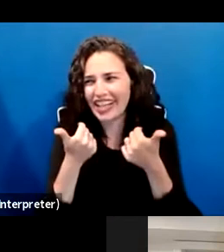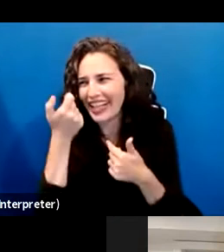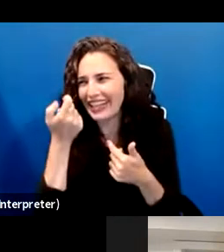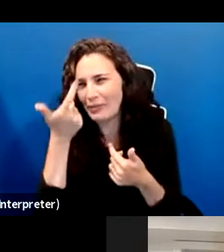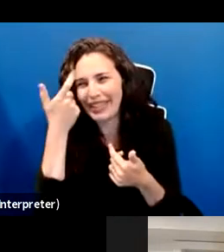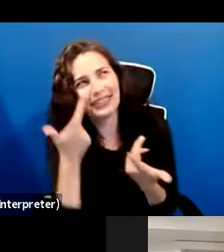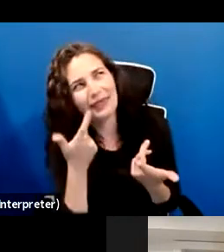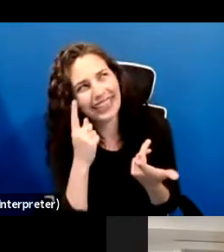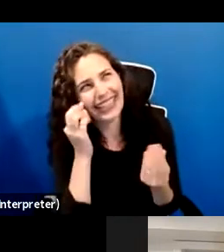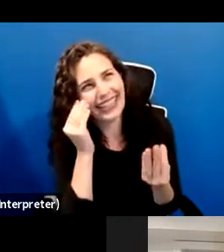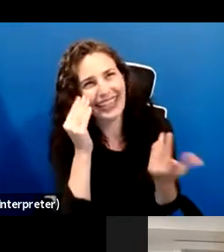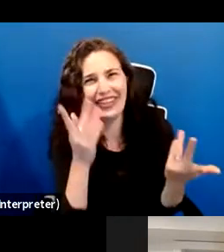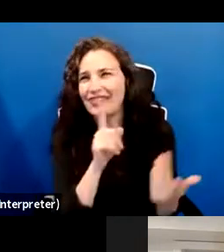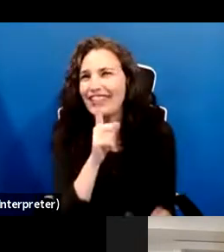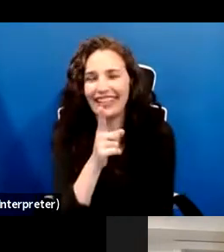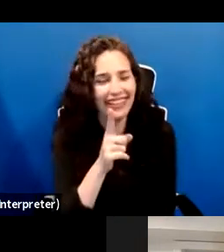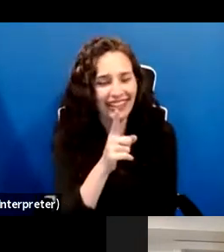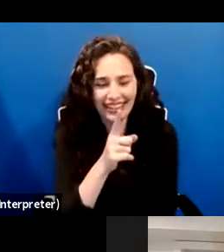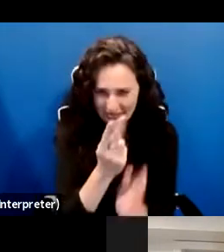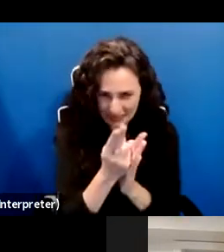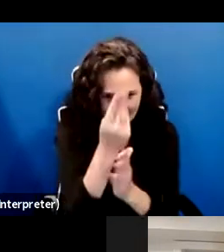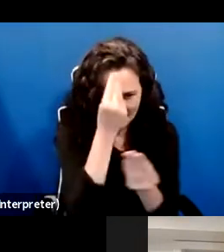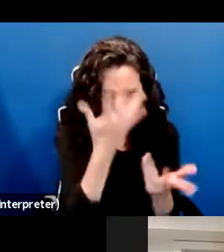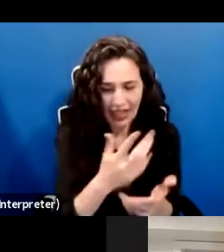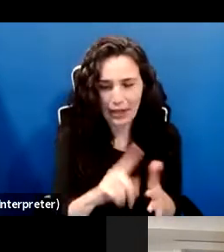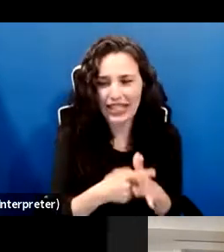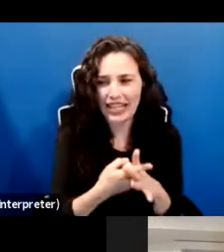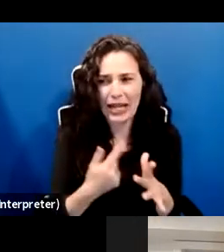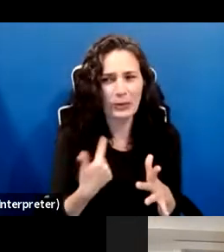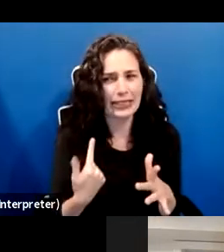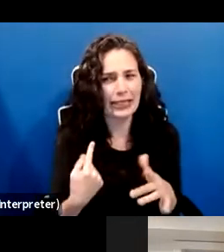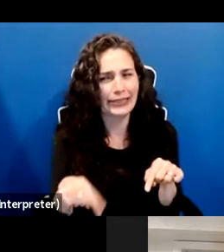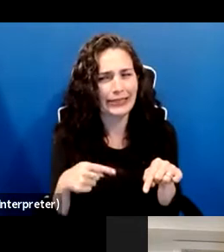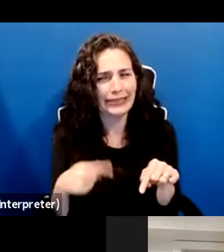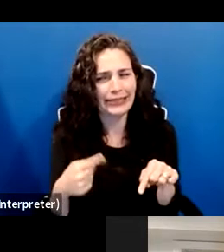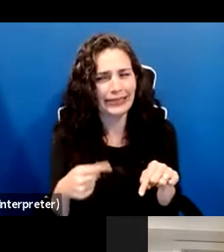Because frankly in the beginning, I had some trepidation about being at, you know, New York City Hospital